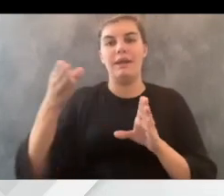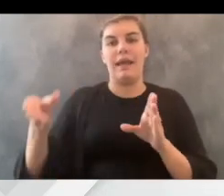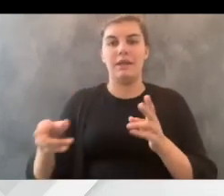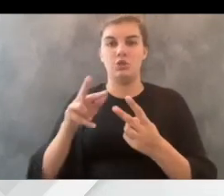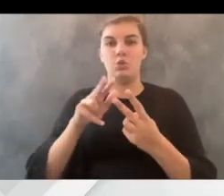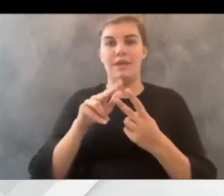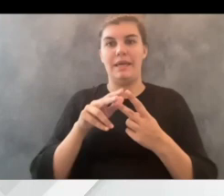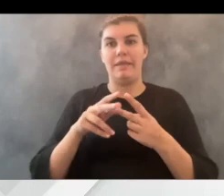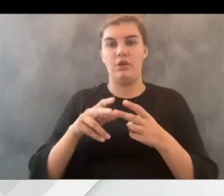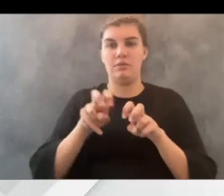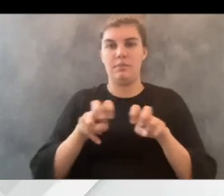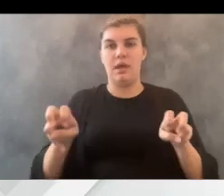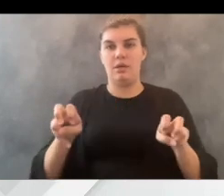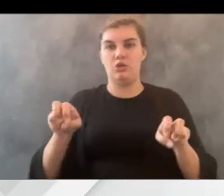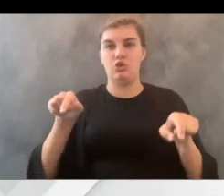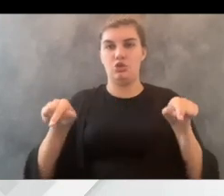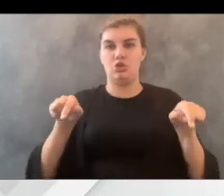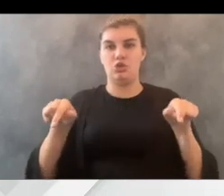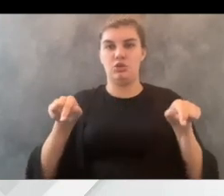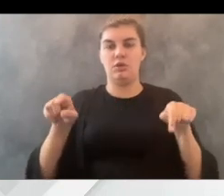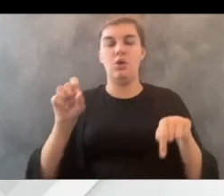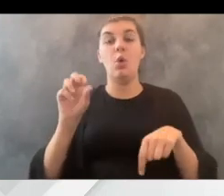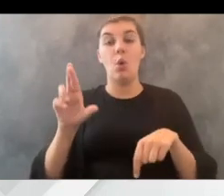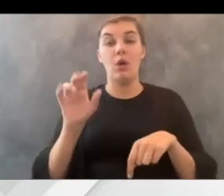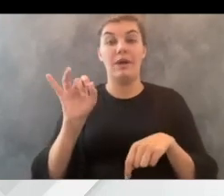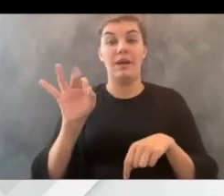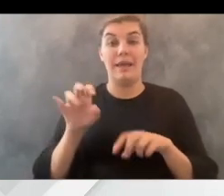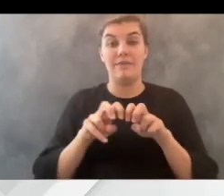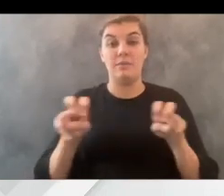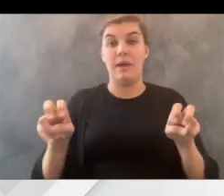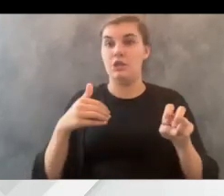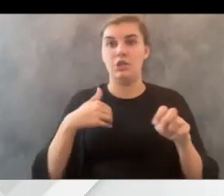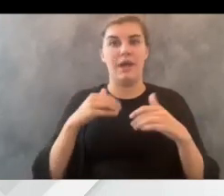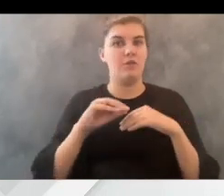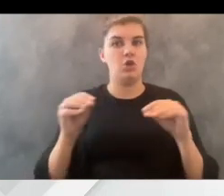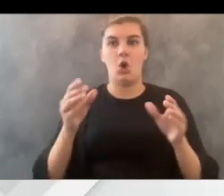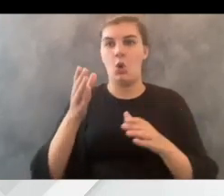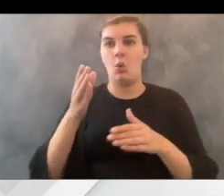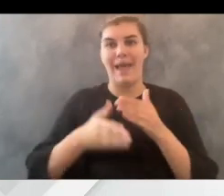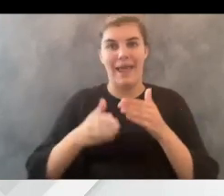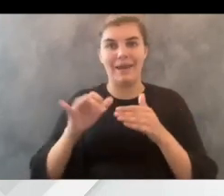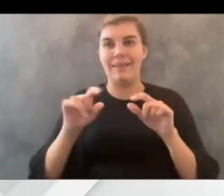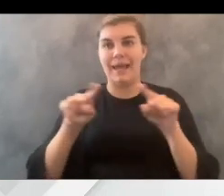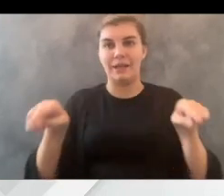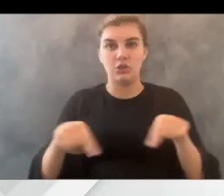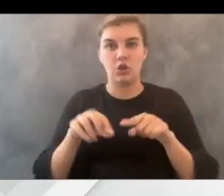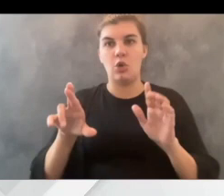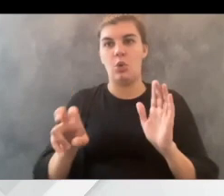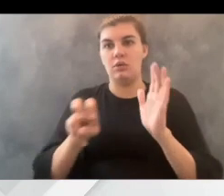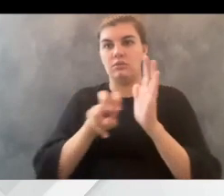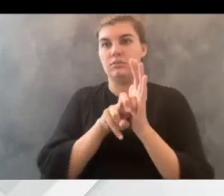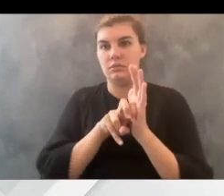end of the bench, or if the bench has no end, such as a circular bench, the clear space can